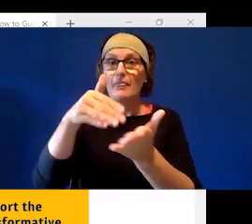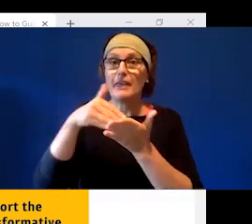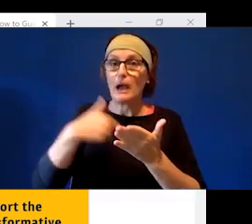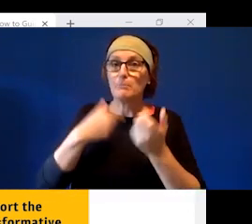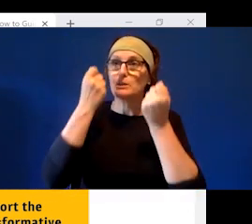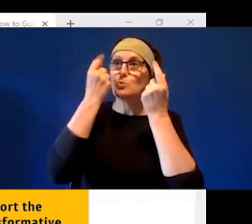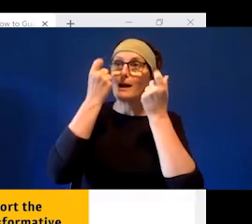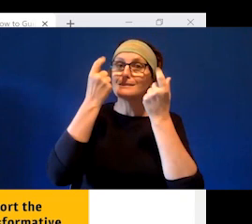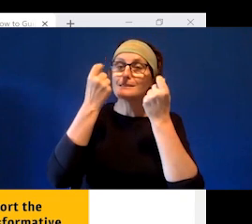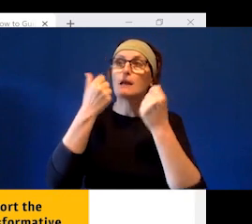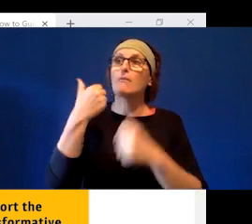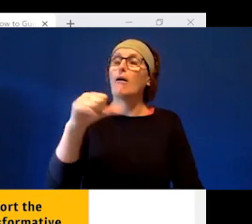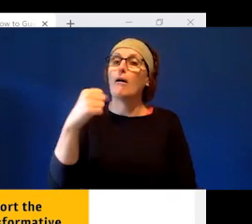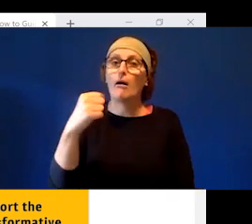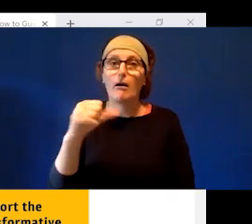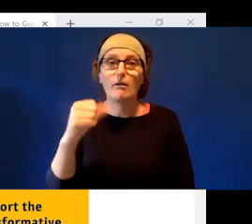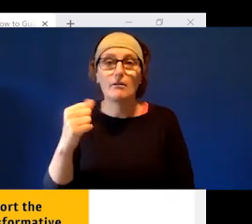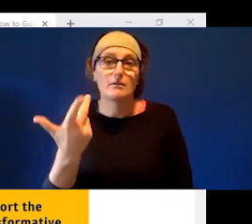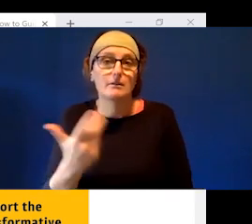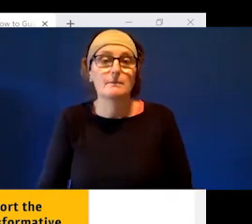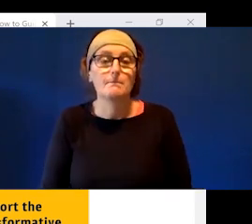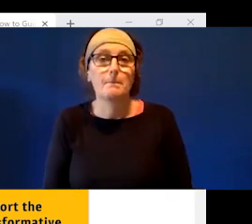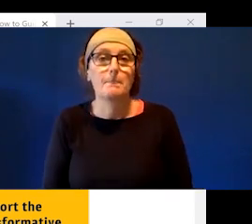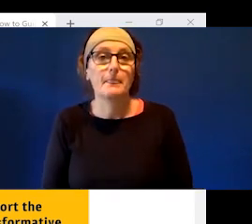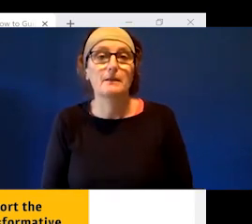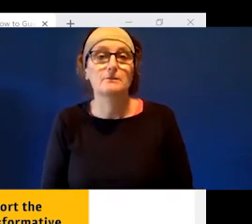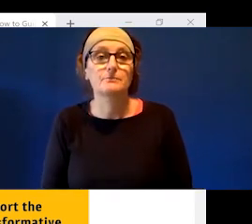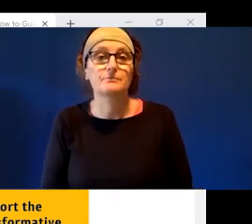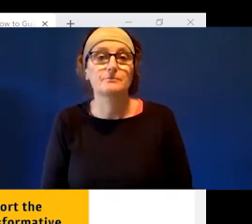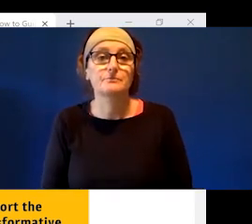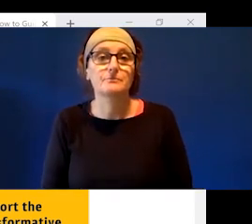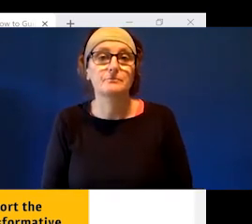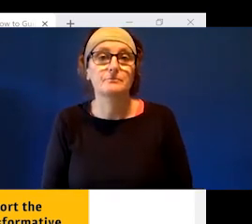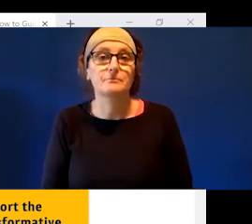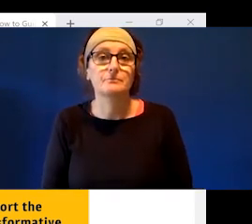lots of people work in this space. Domestically, we understand the concept of sharing.